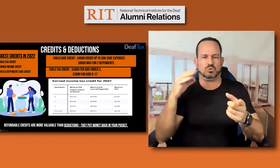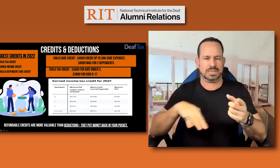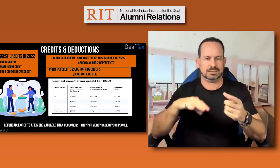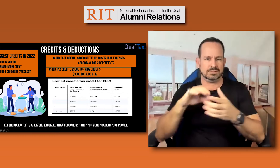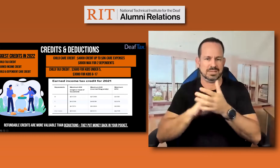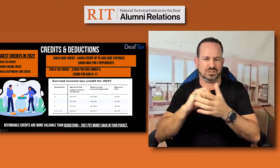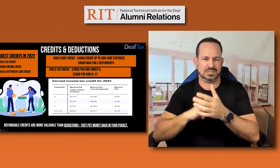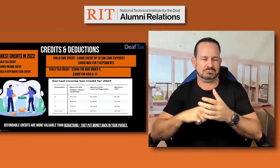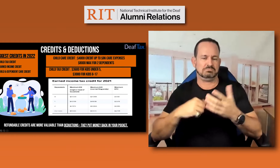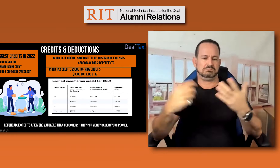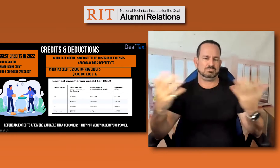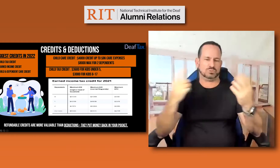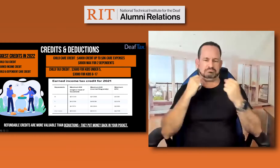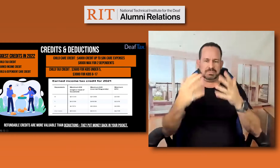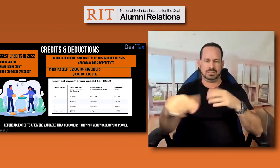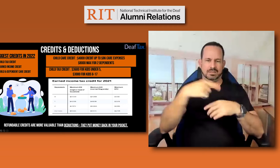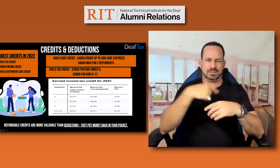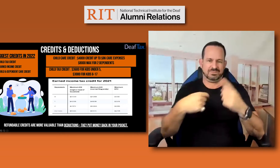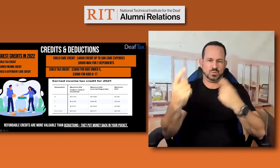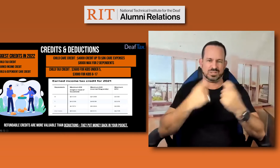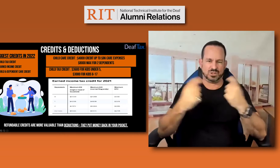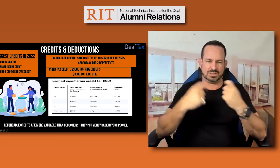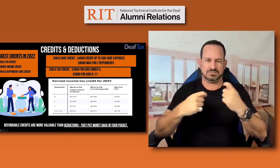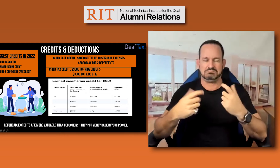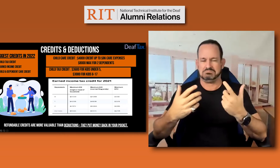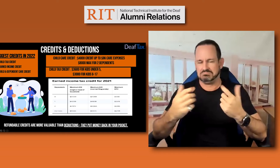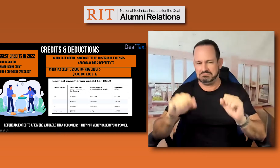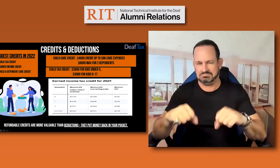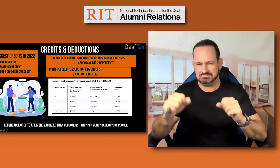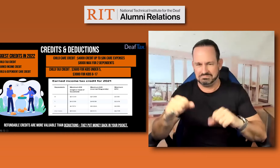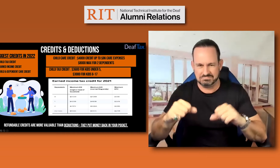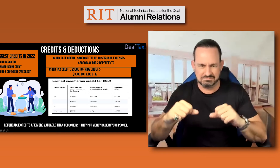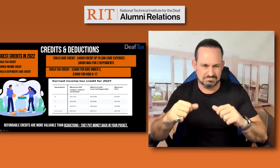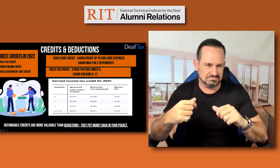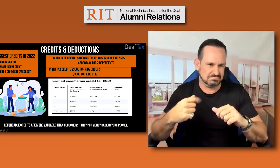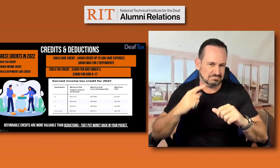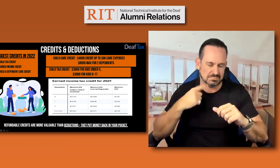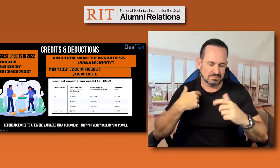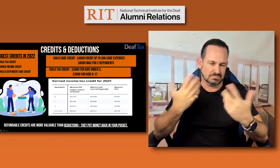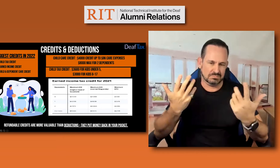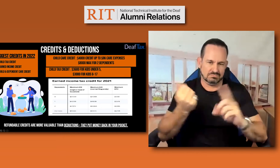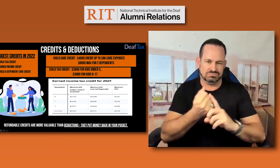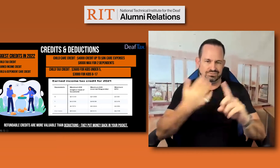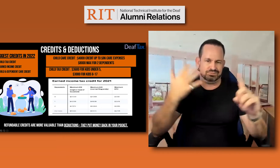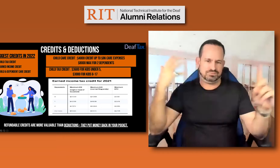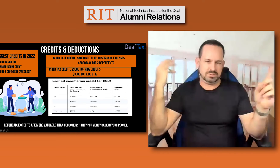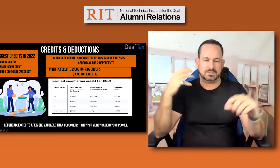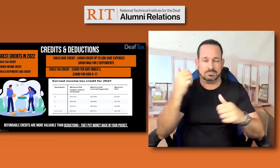for a single person or a married person, this credits and deductions is